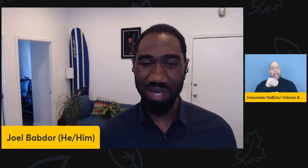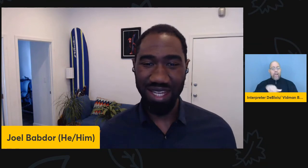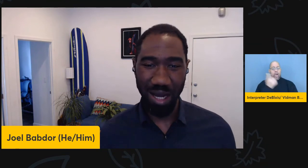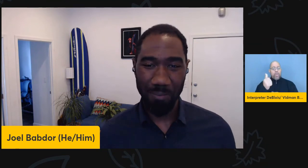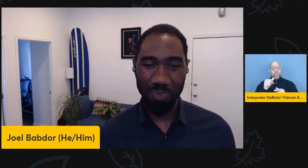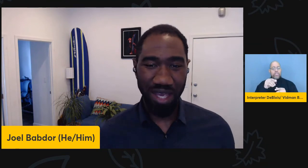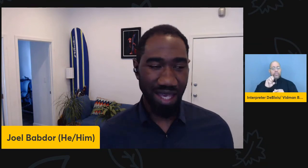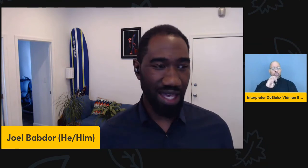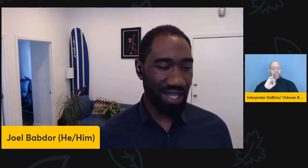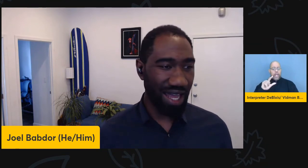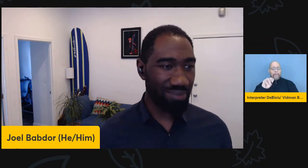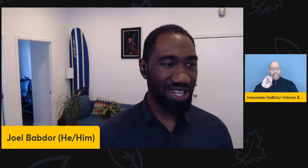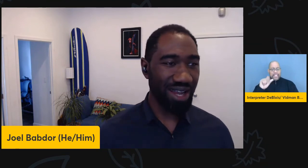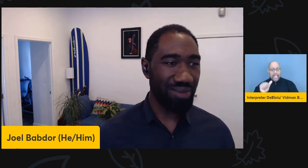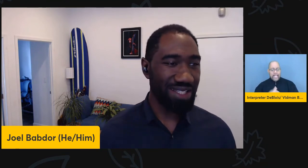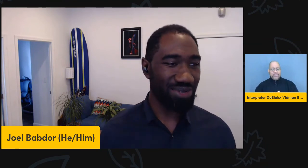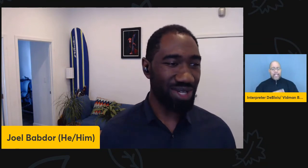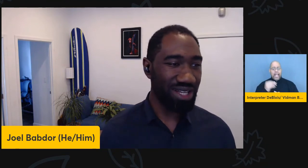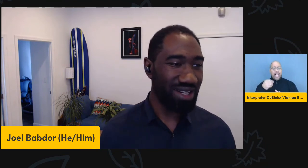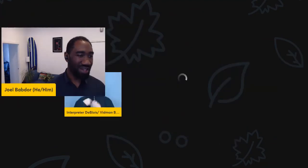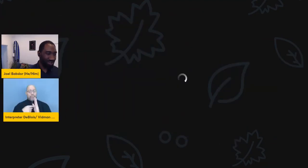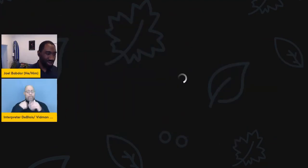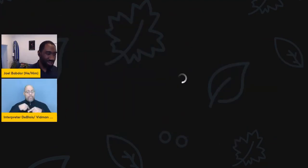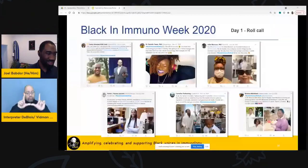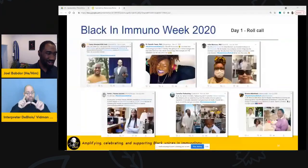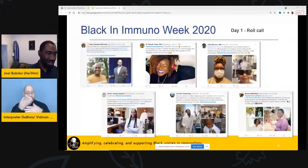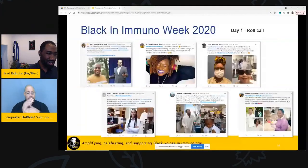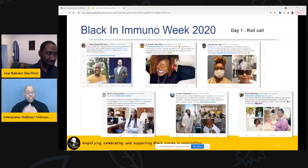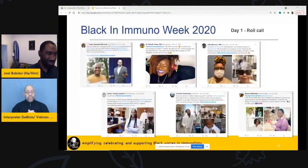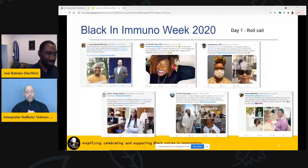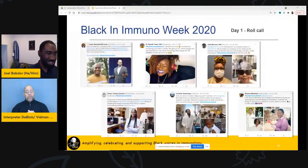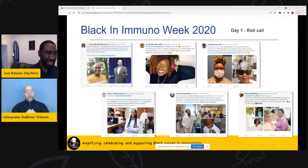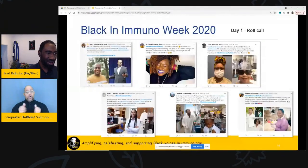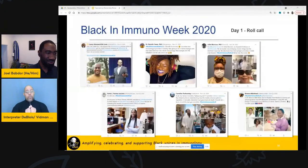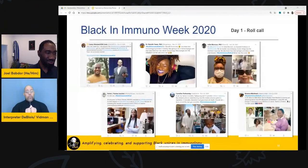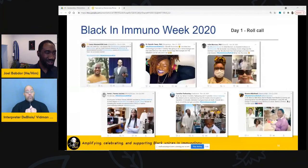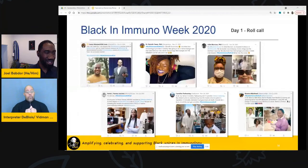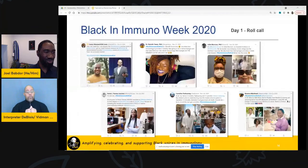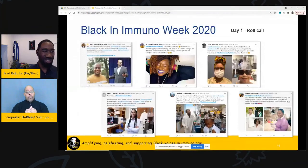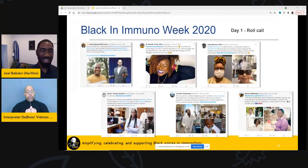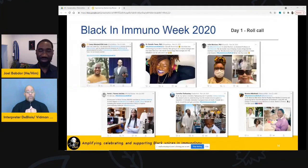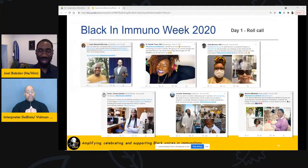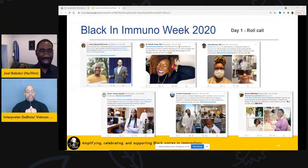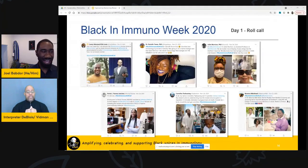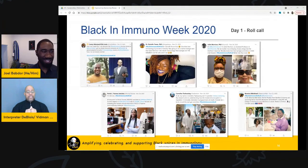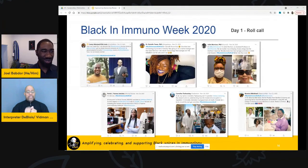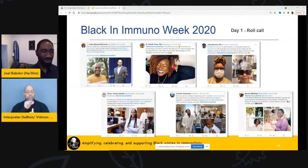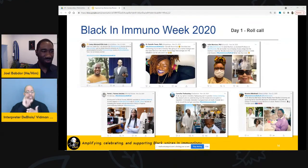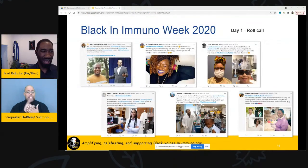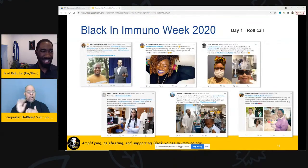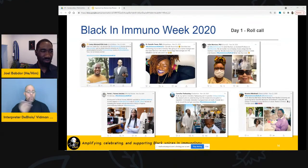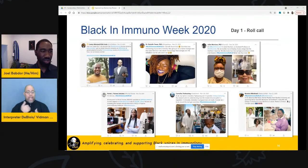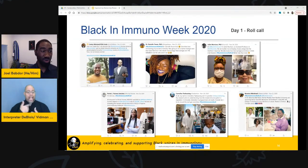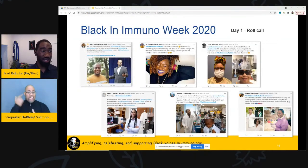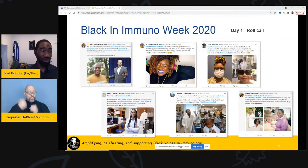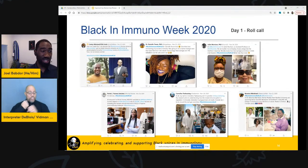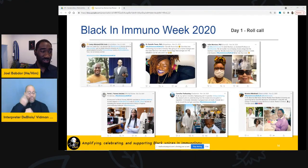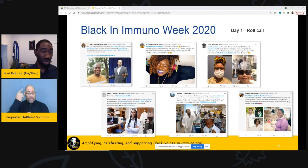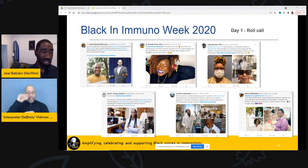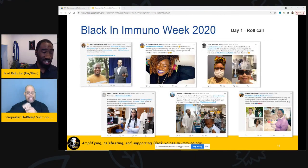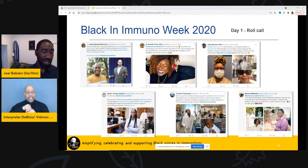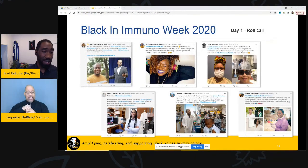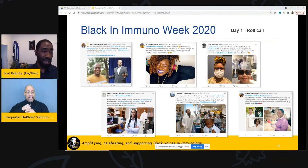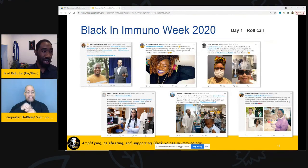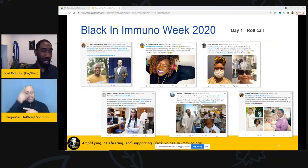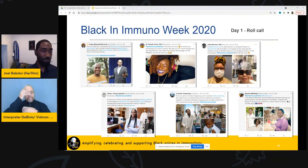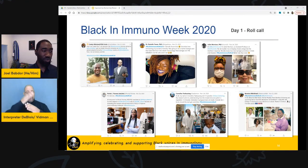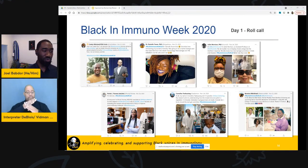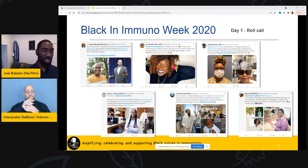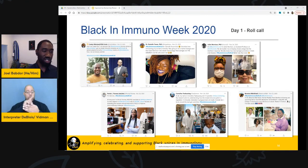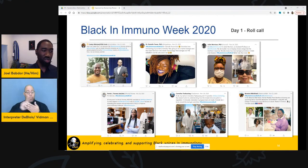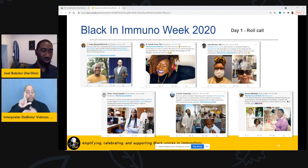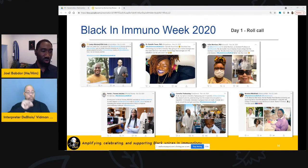media. And I am sharing my screen with you know, a set of tweets that we had last year for Black Media Week 2020 To really show